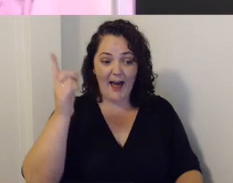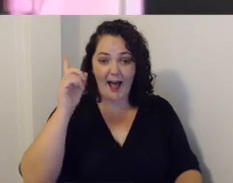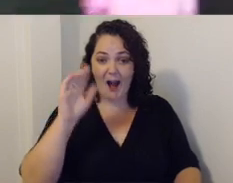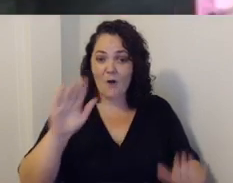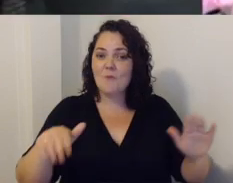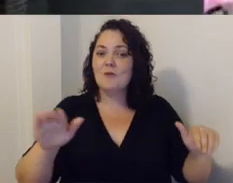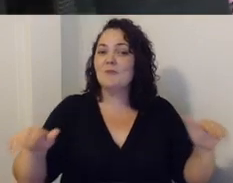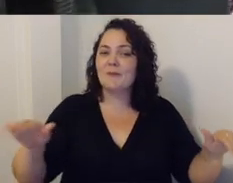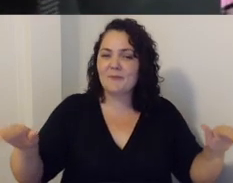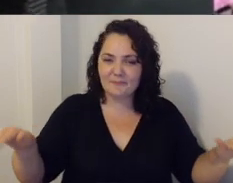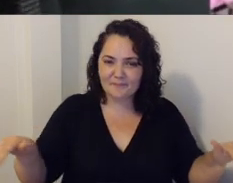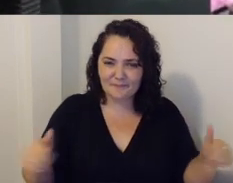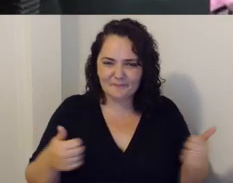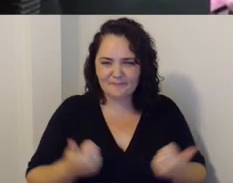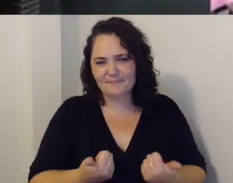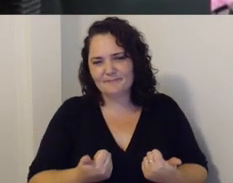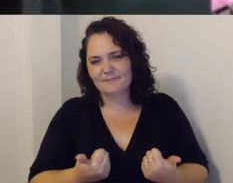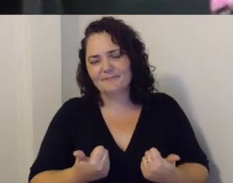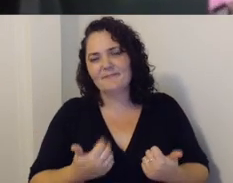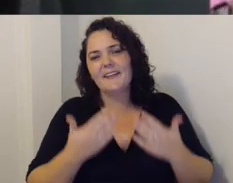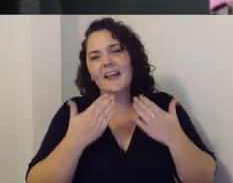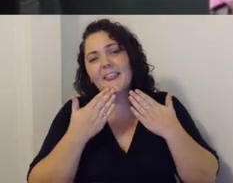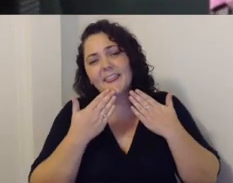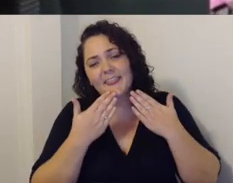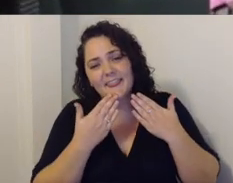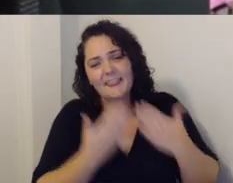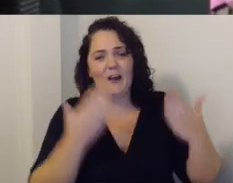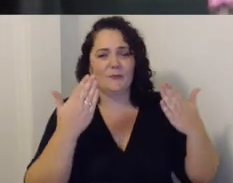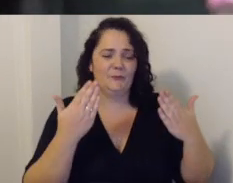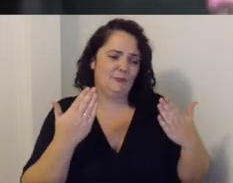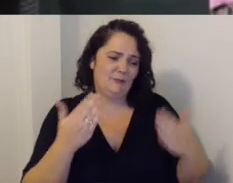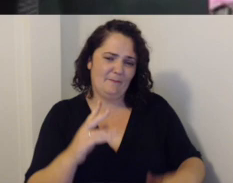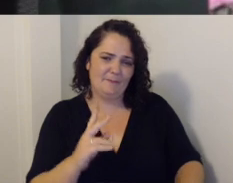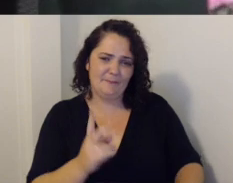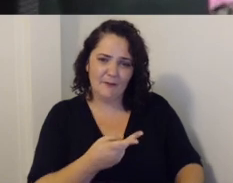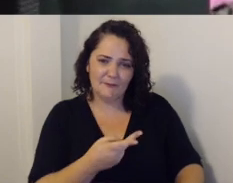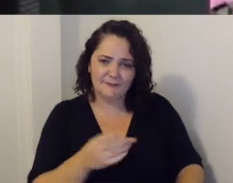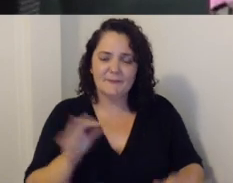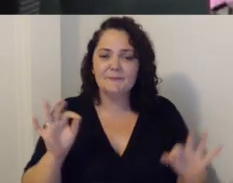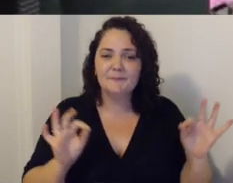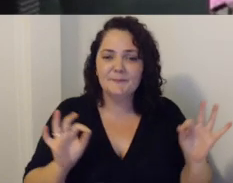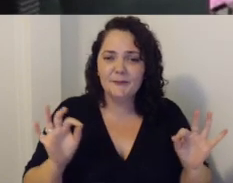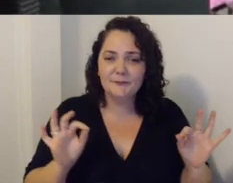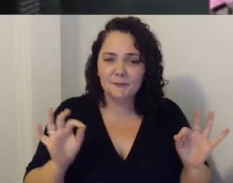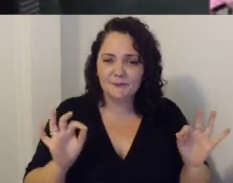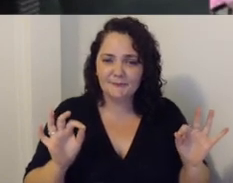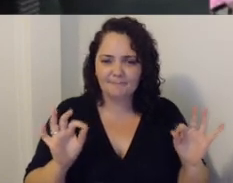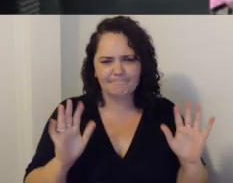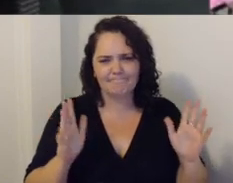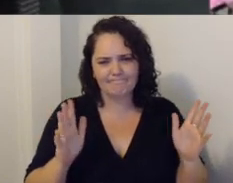you we will hear you, um help me thank Atticus and Rachel um for their work here this evening bravo